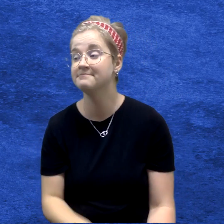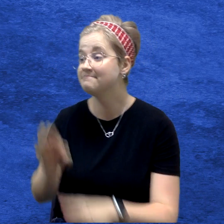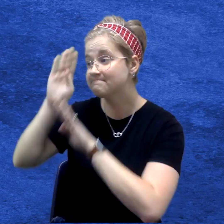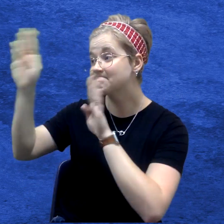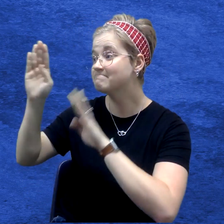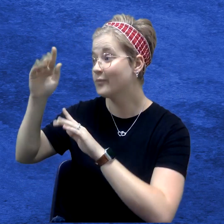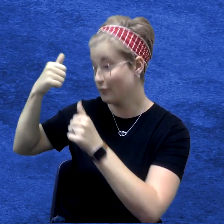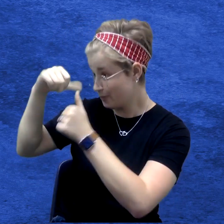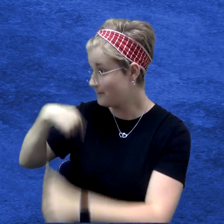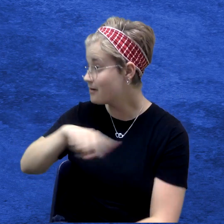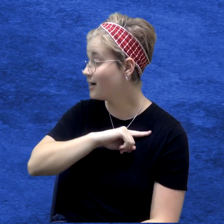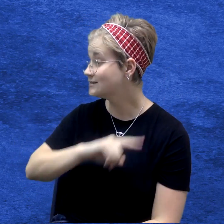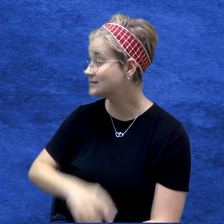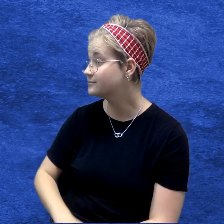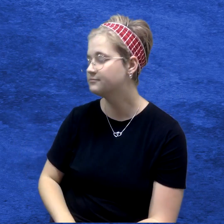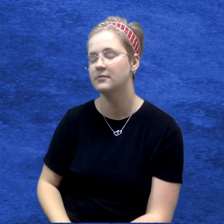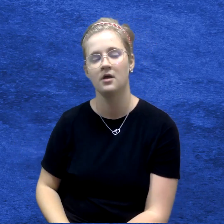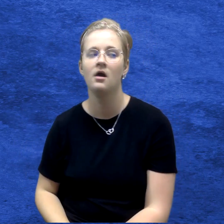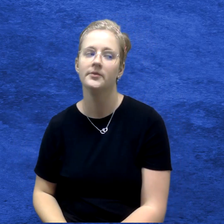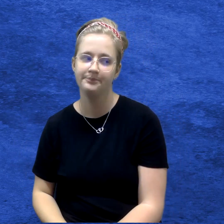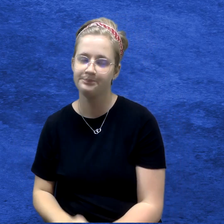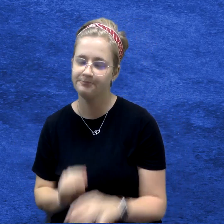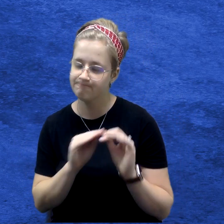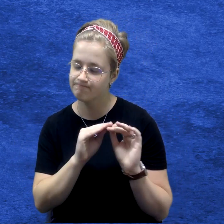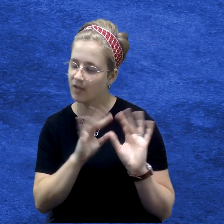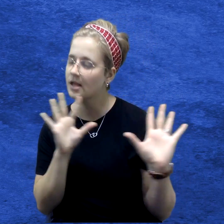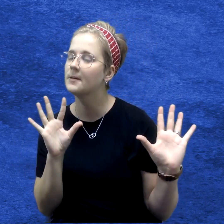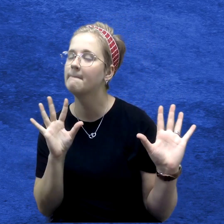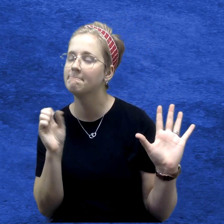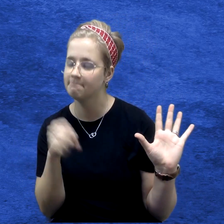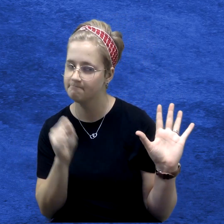“Remember us?” “Vividly,” Mr. Linkletter said.